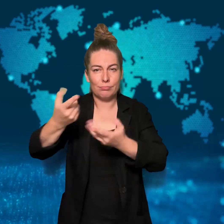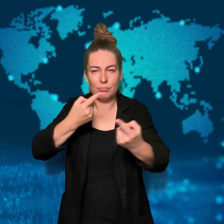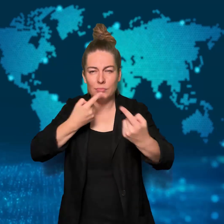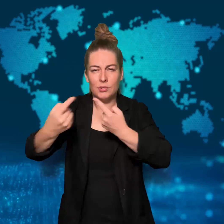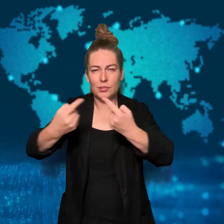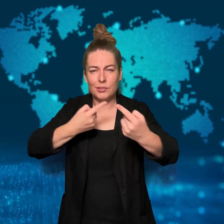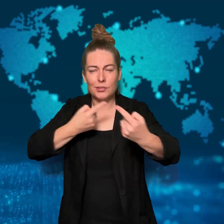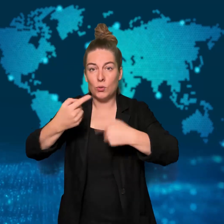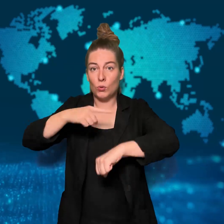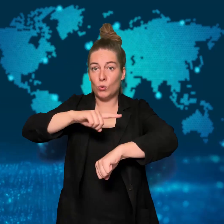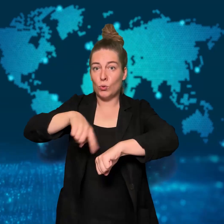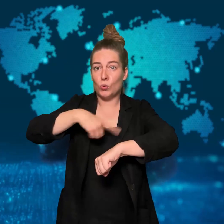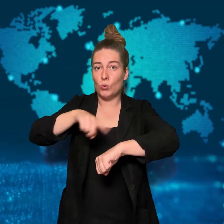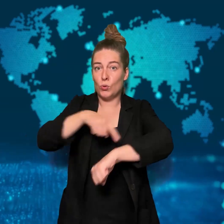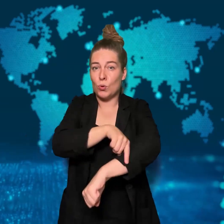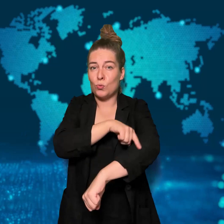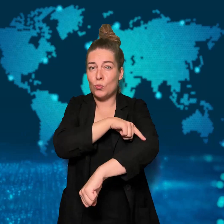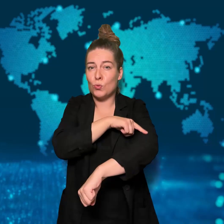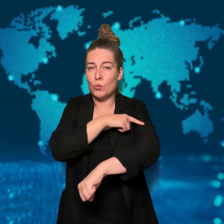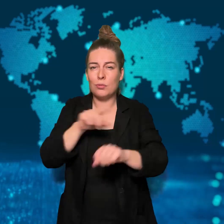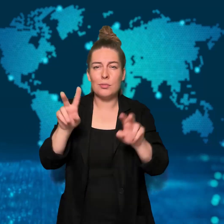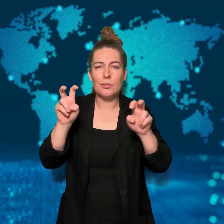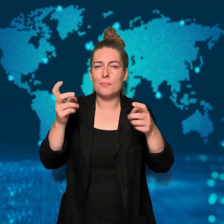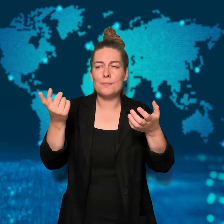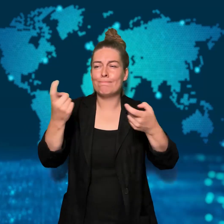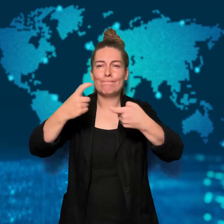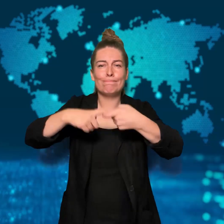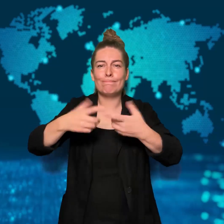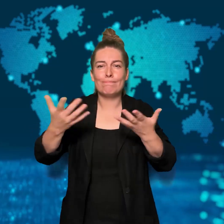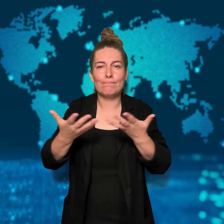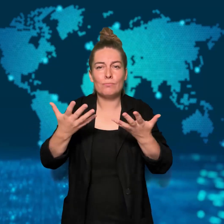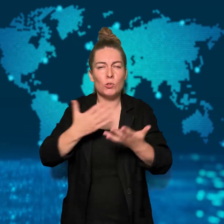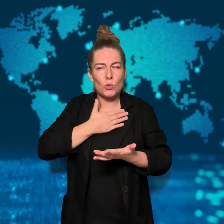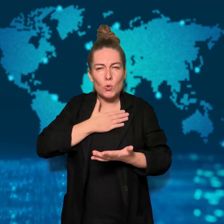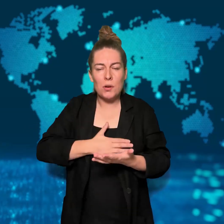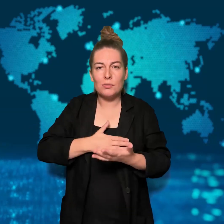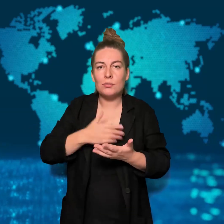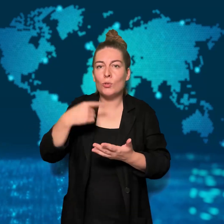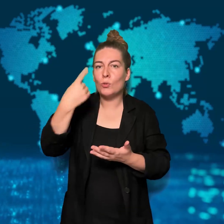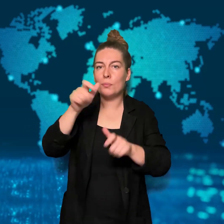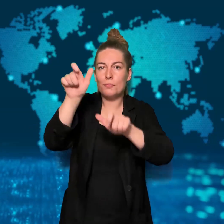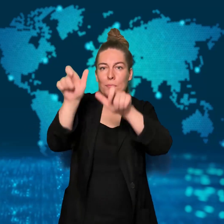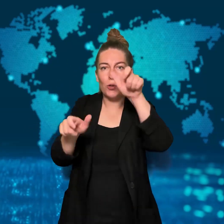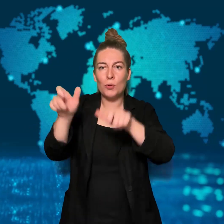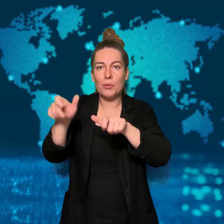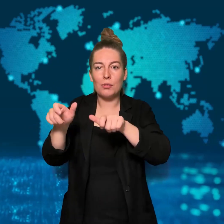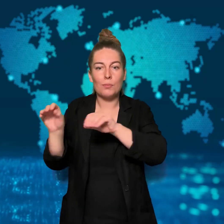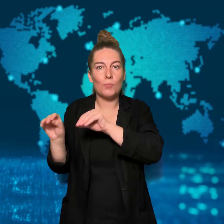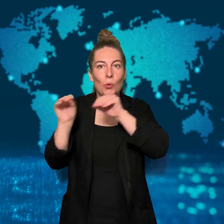on a tougher migration policy.